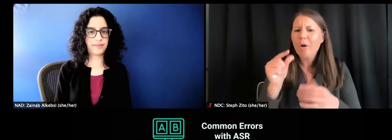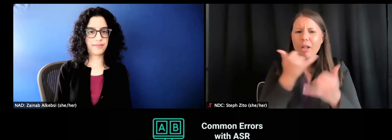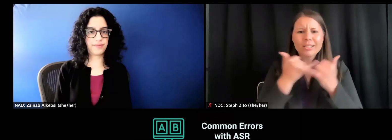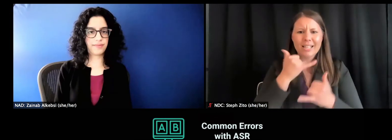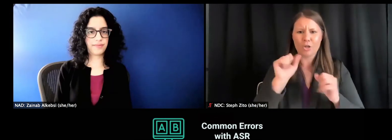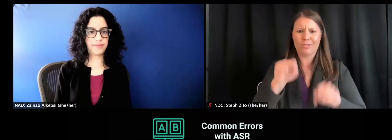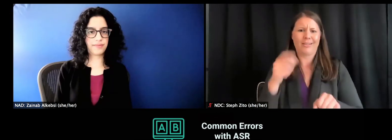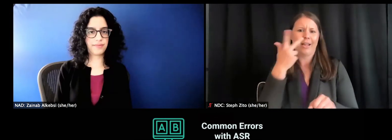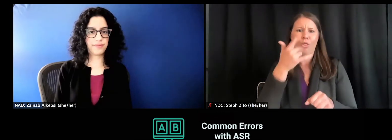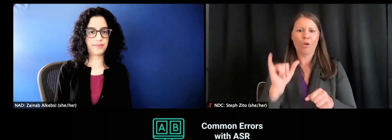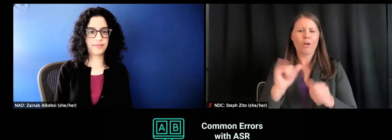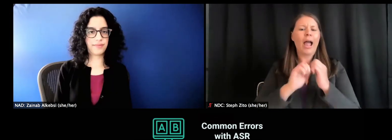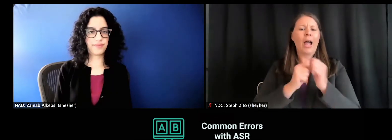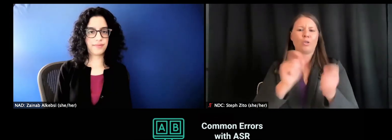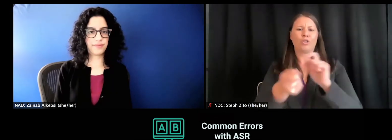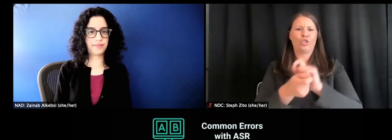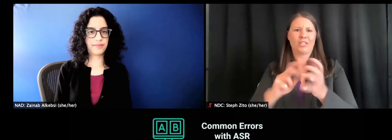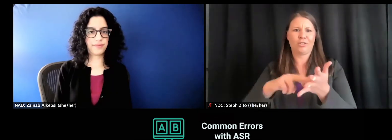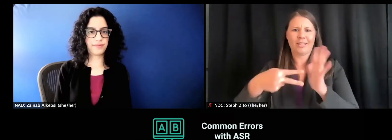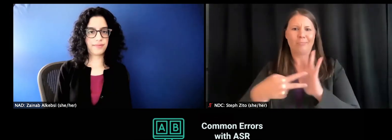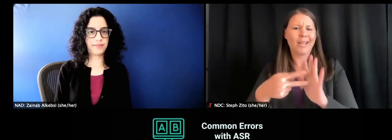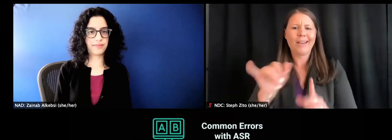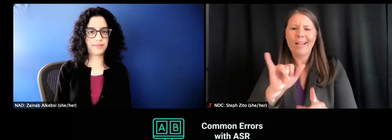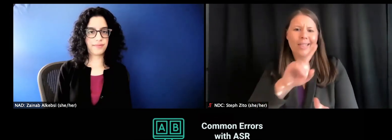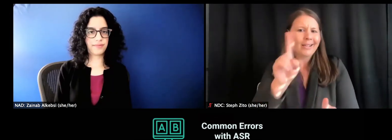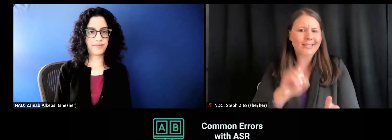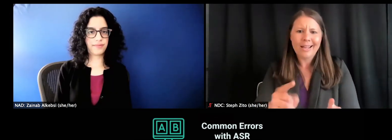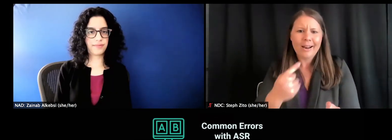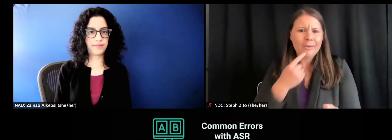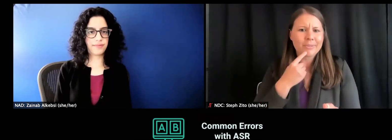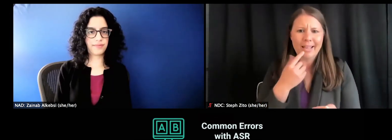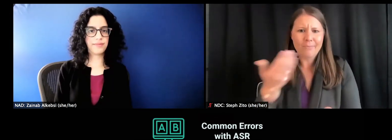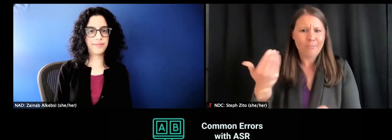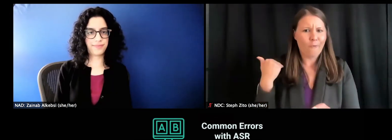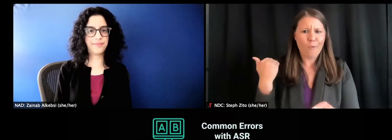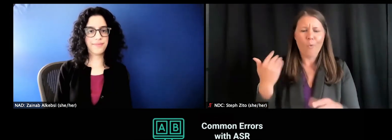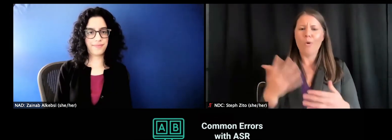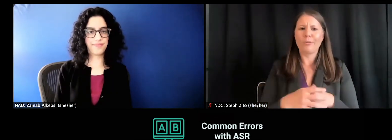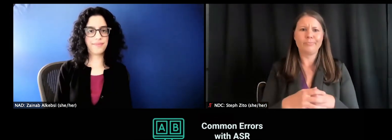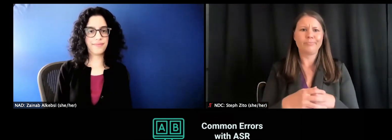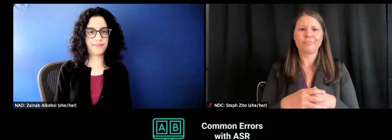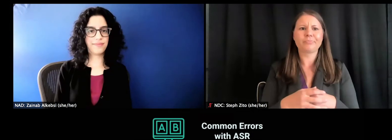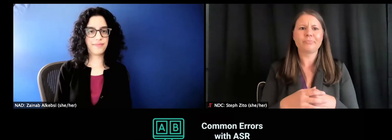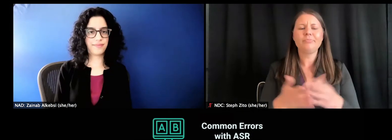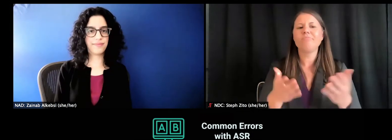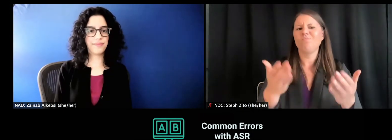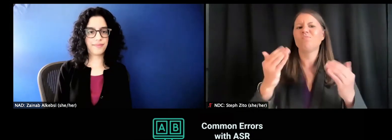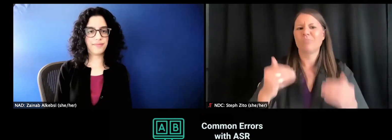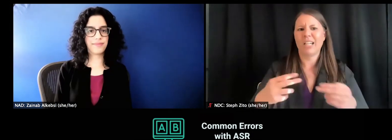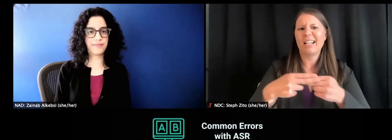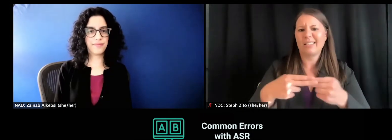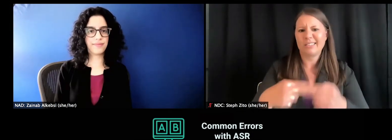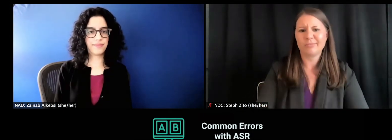Next I want you to see how the smallest of errors, can make a huge impact on communication.